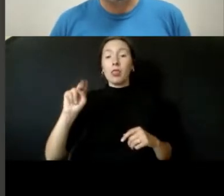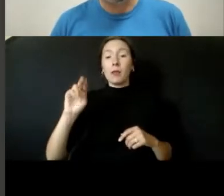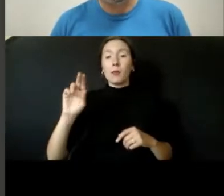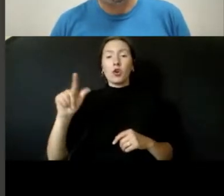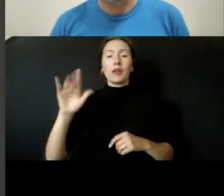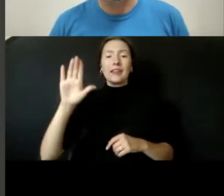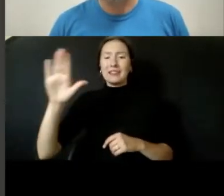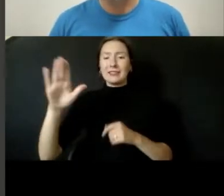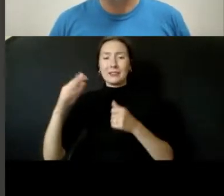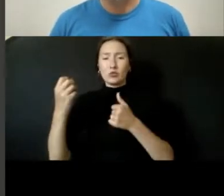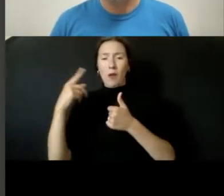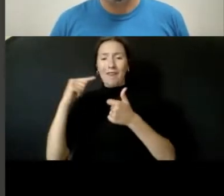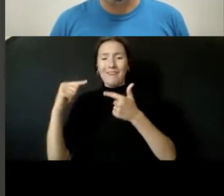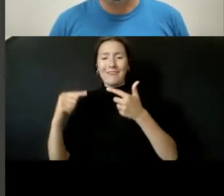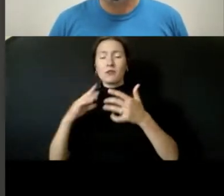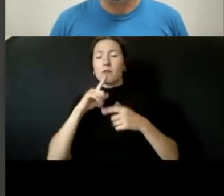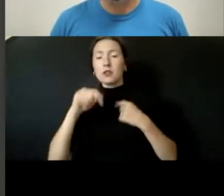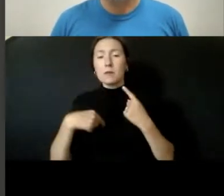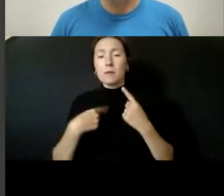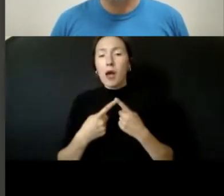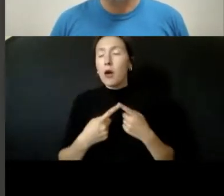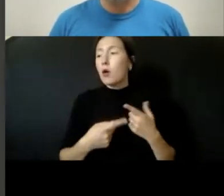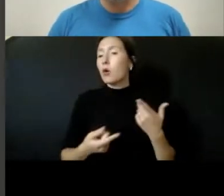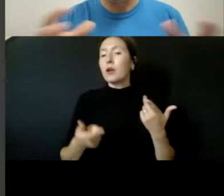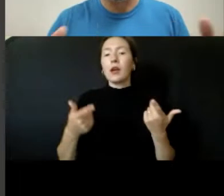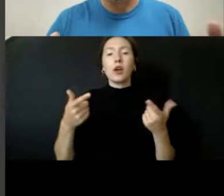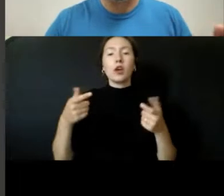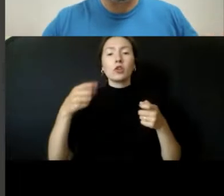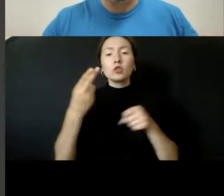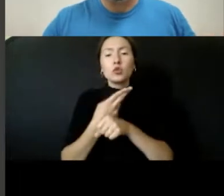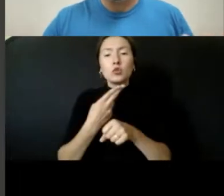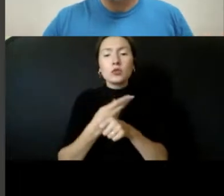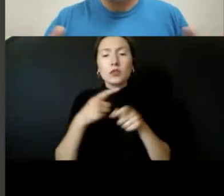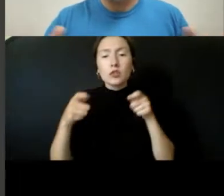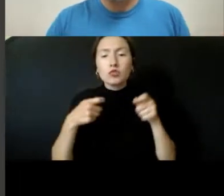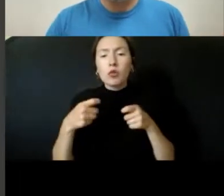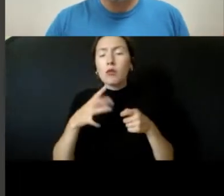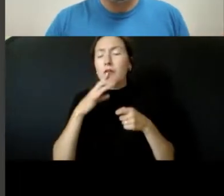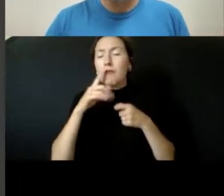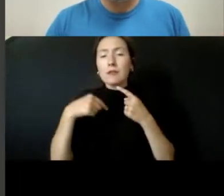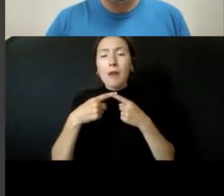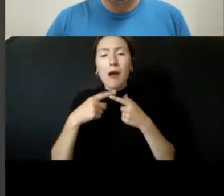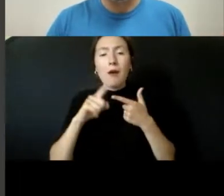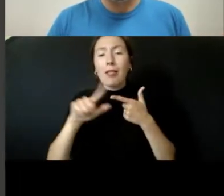we often think about is we we build this fancy interface and we're essentially taking control